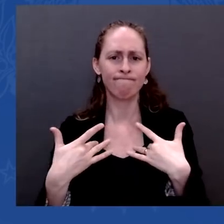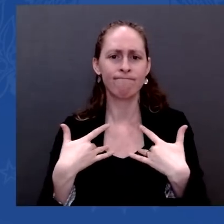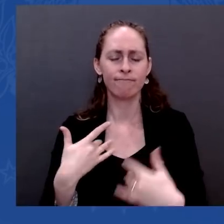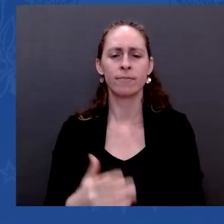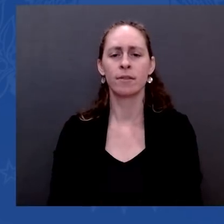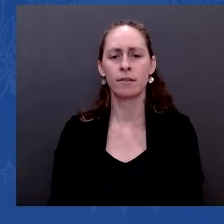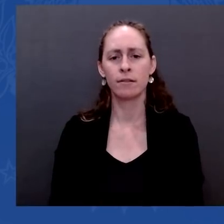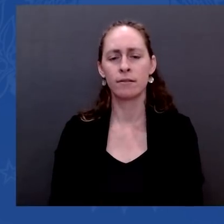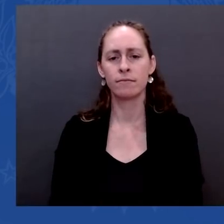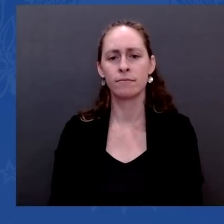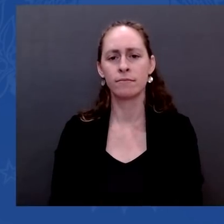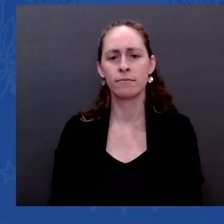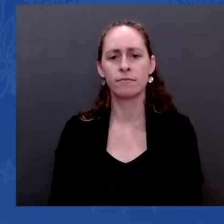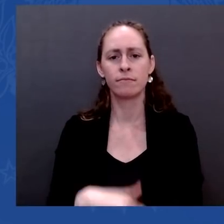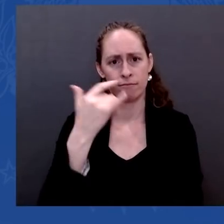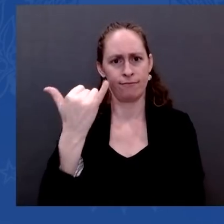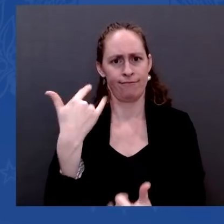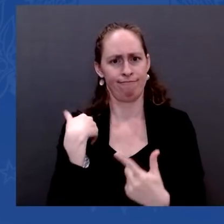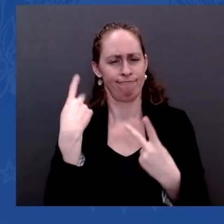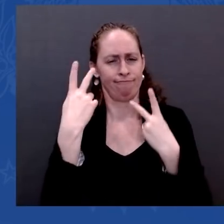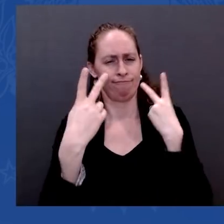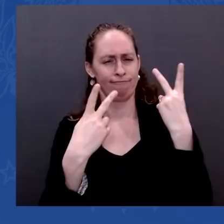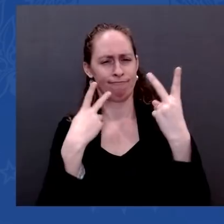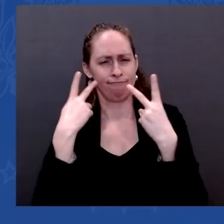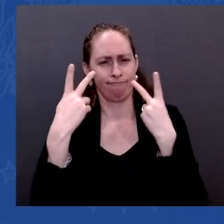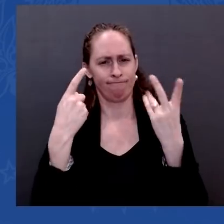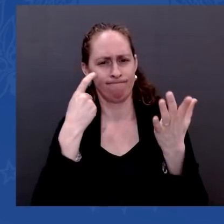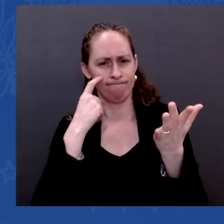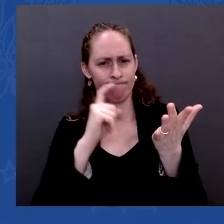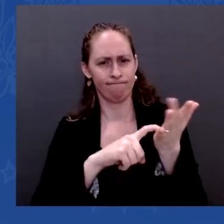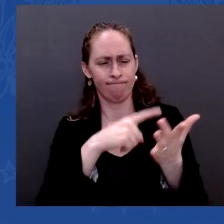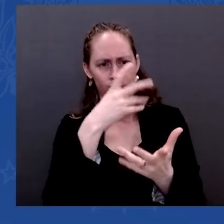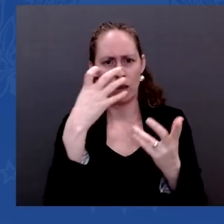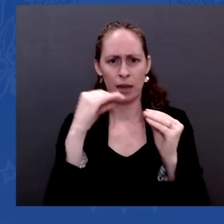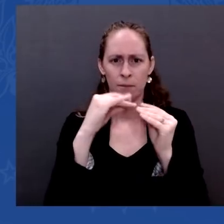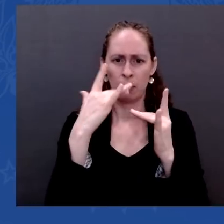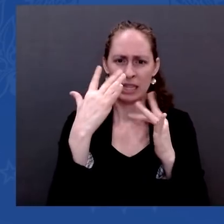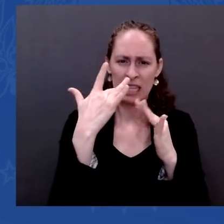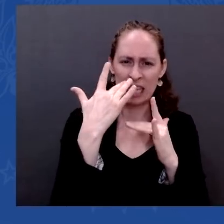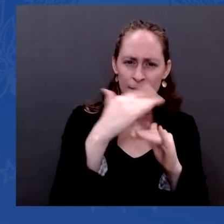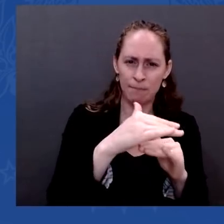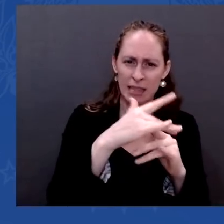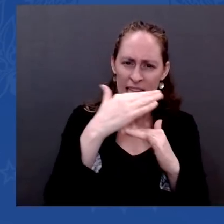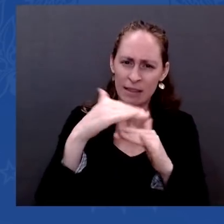will continue to work together to ensure that the rules and principles governing emerging technologies